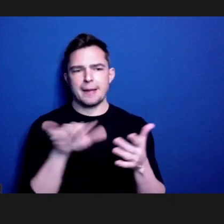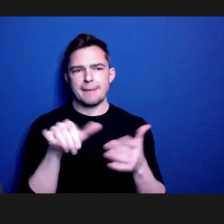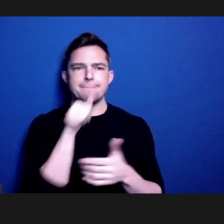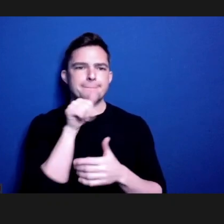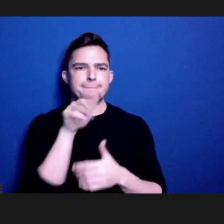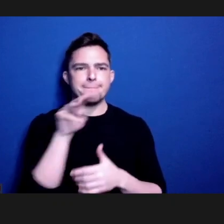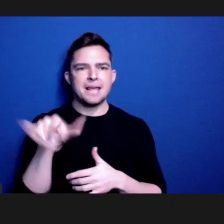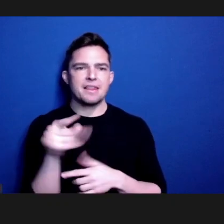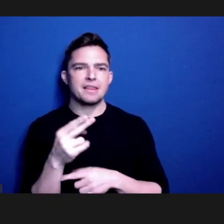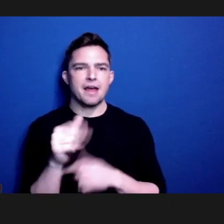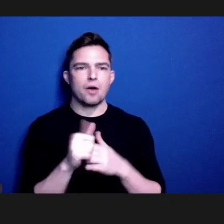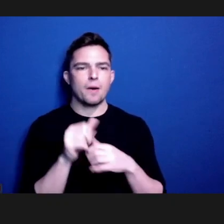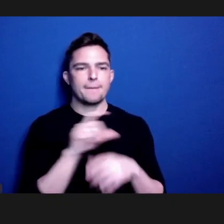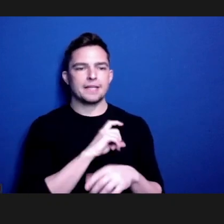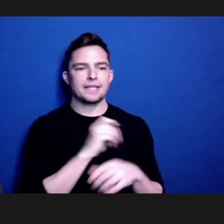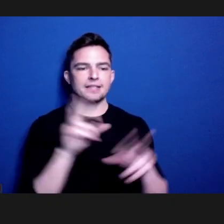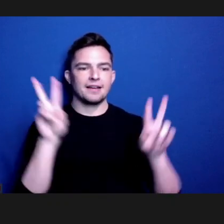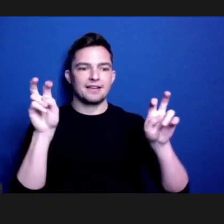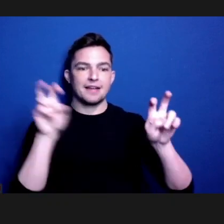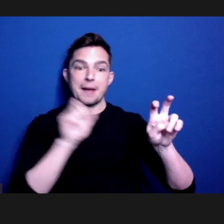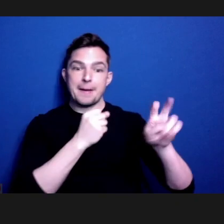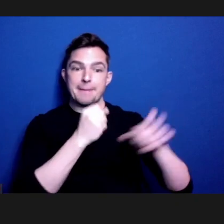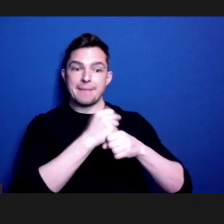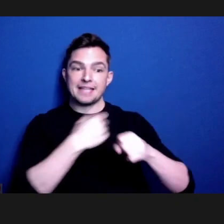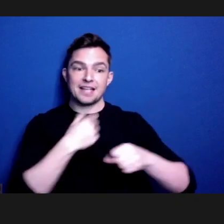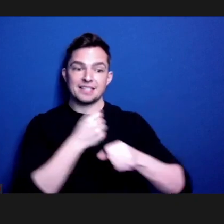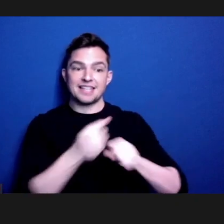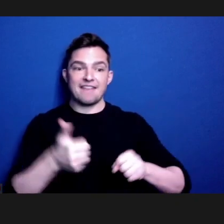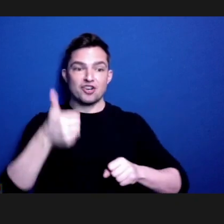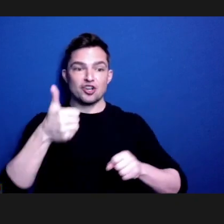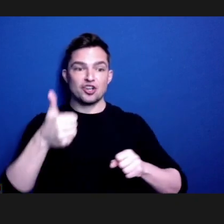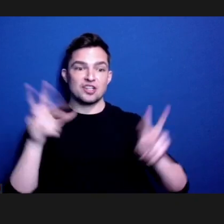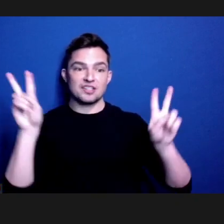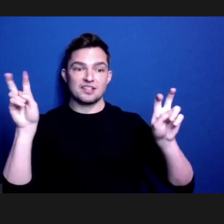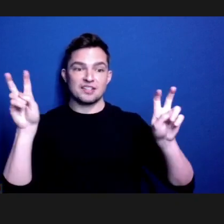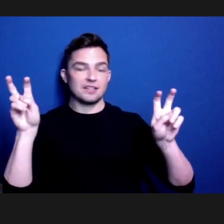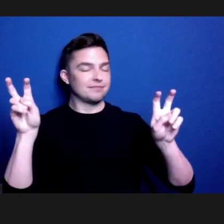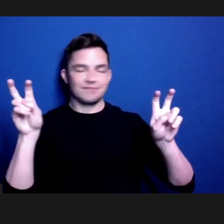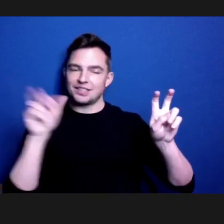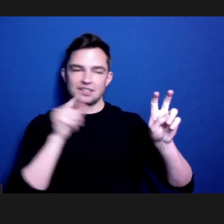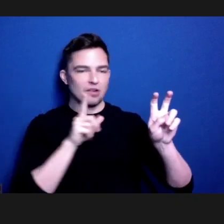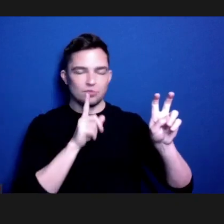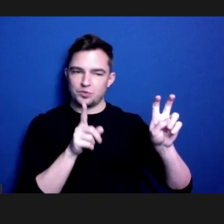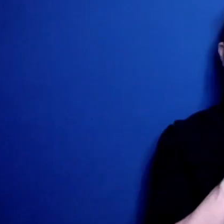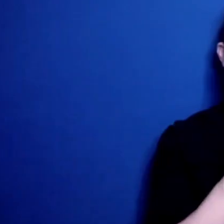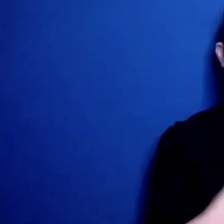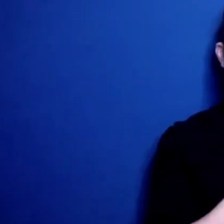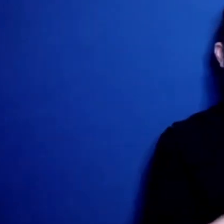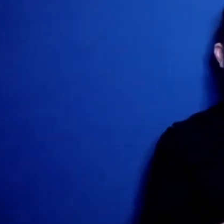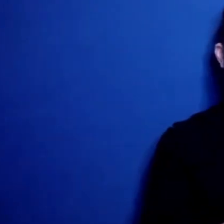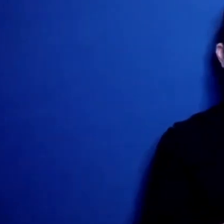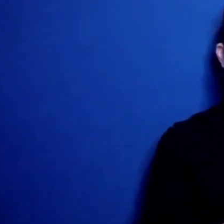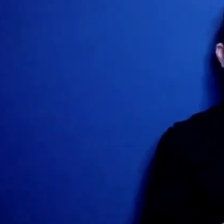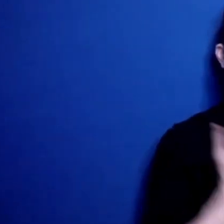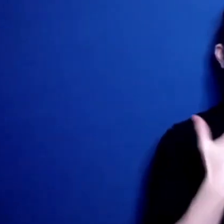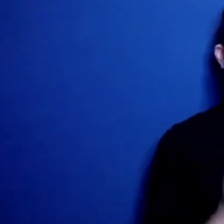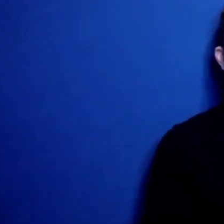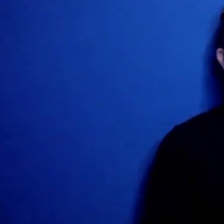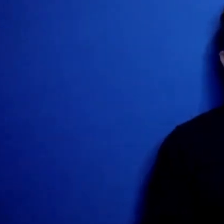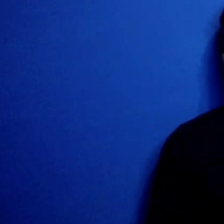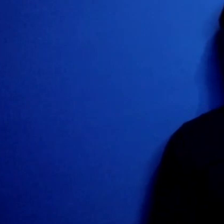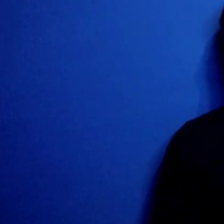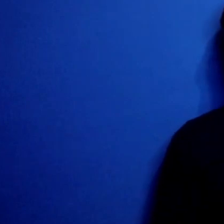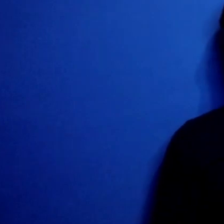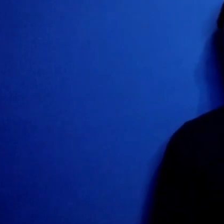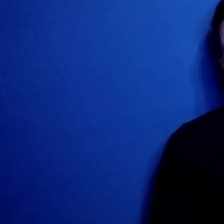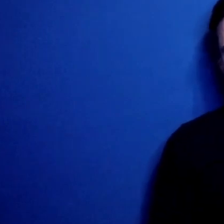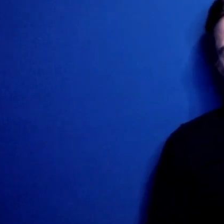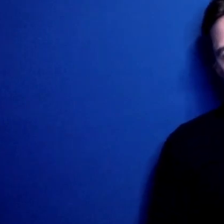make us safer because we know that that is not the case, right? Thank you.